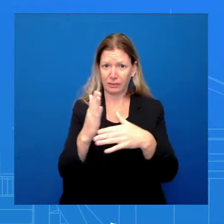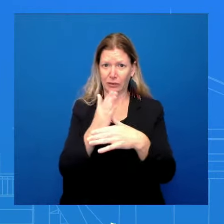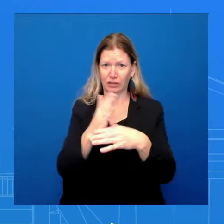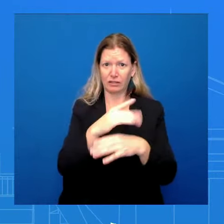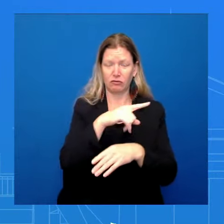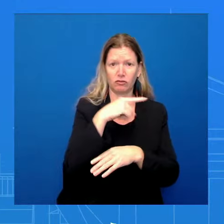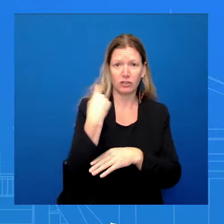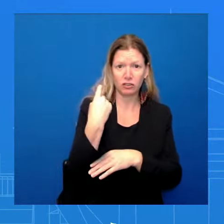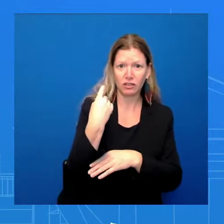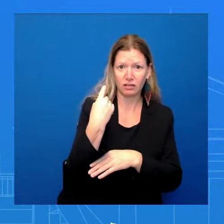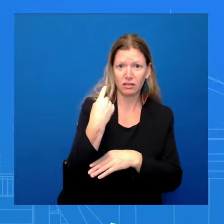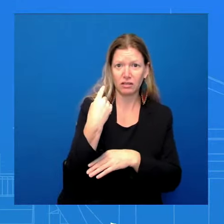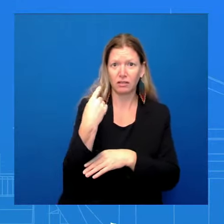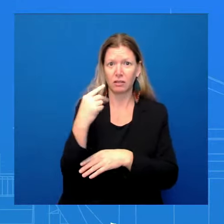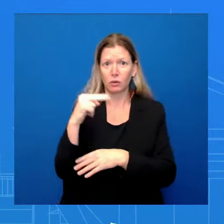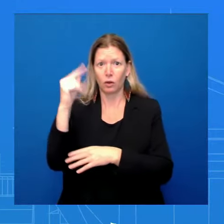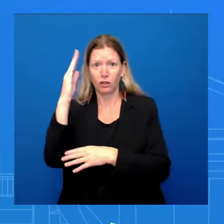What signal do you think this sends?